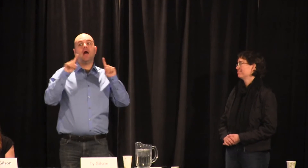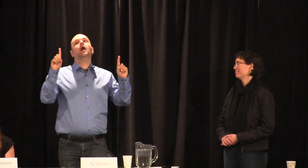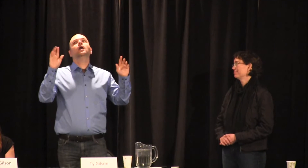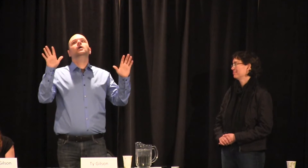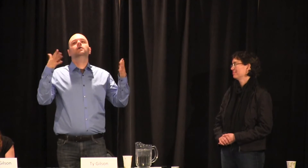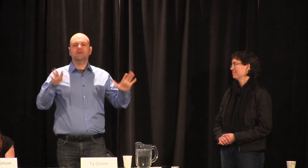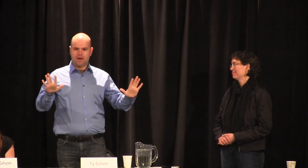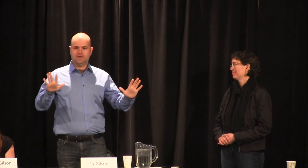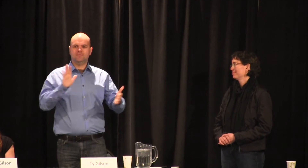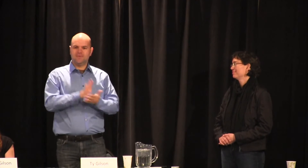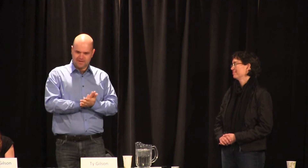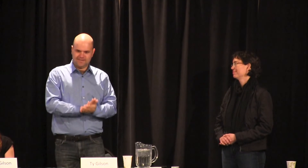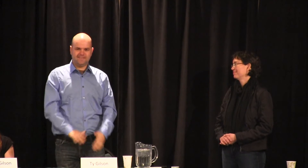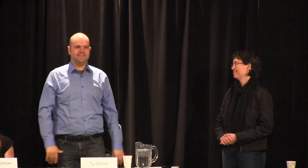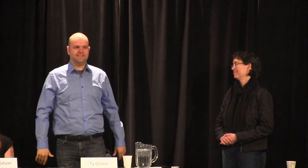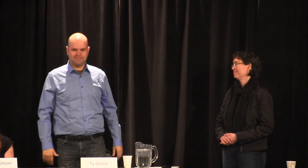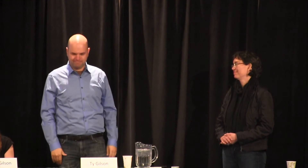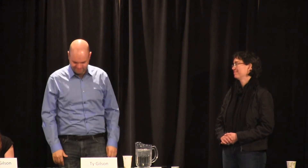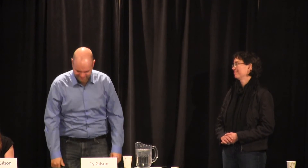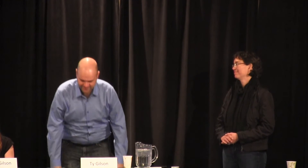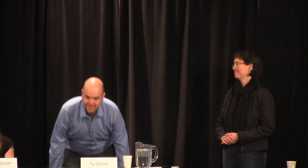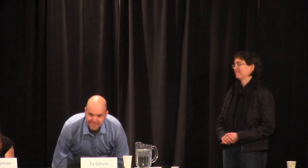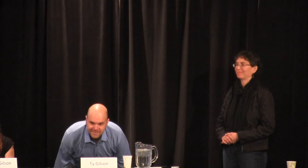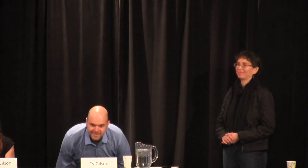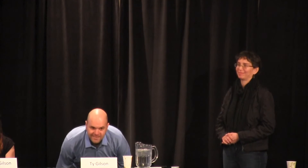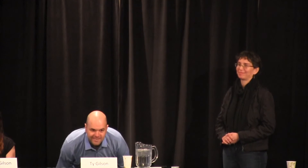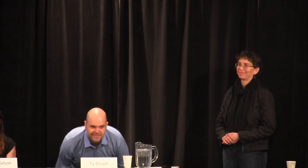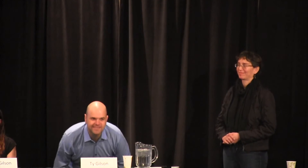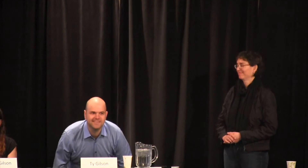but, you know, I was able to finish and graduate.